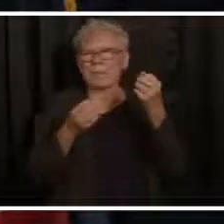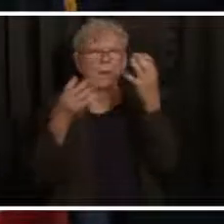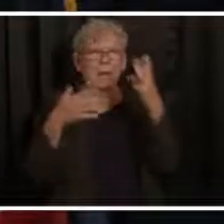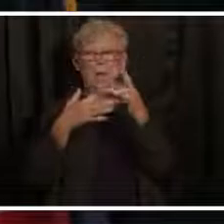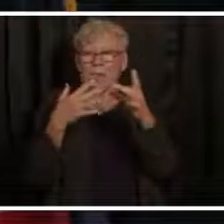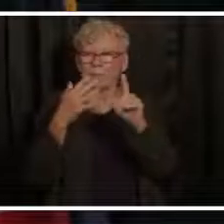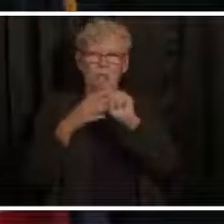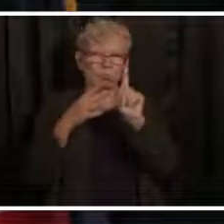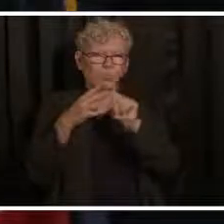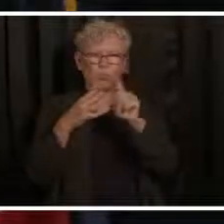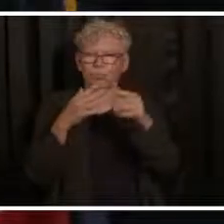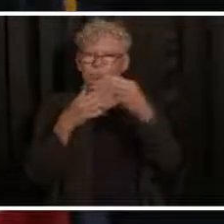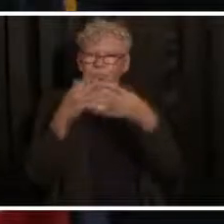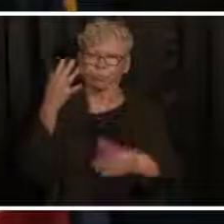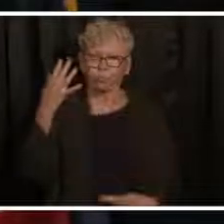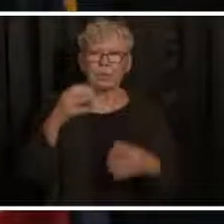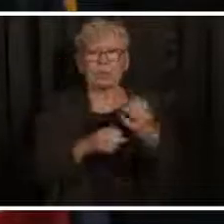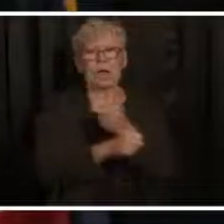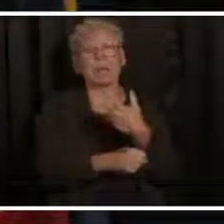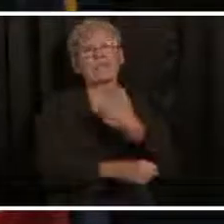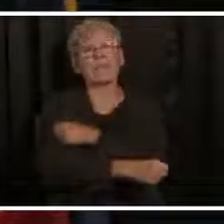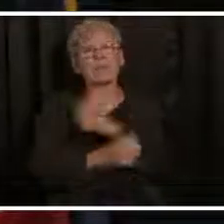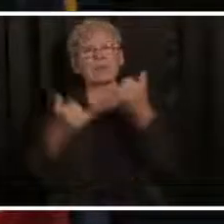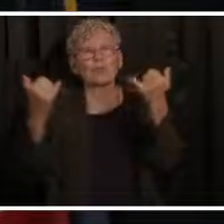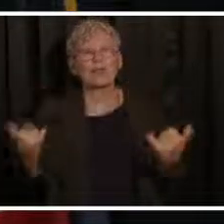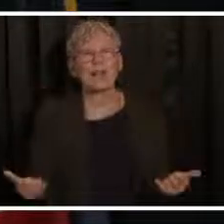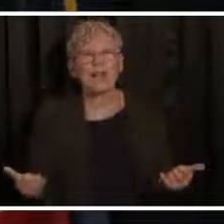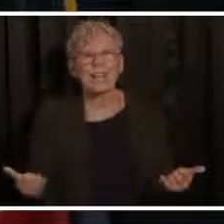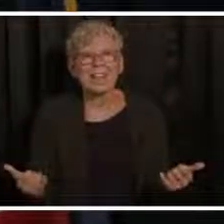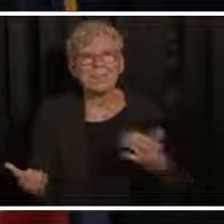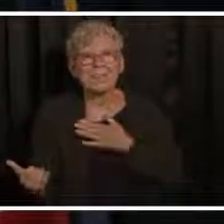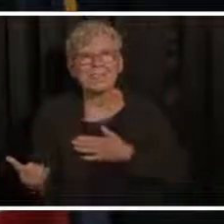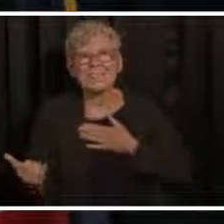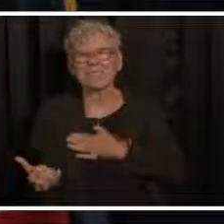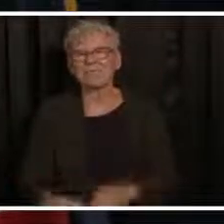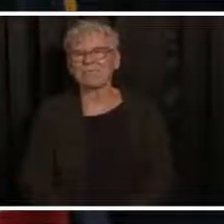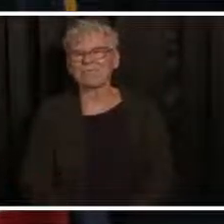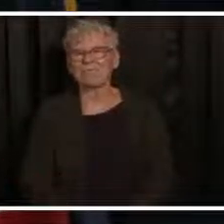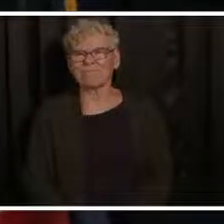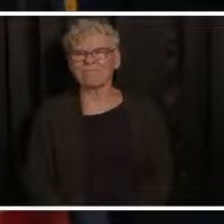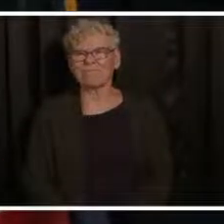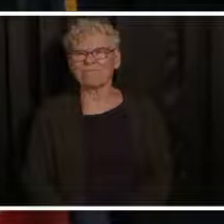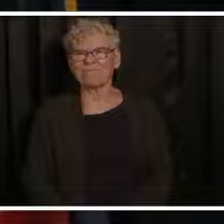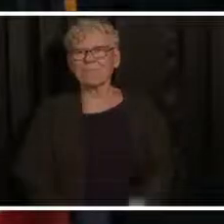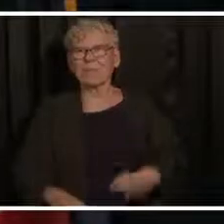vaccinated as well today. Uh our multi pronged campaign really tries to meet people where they are to get